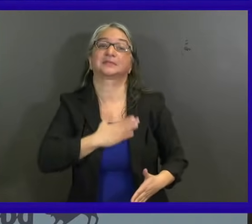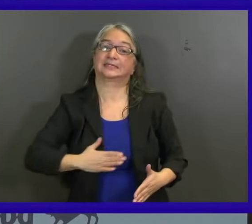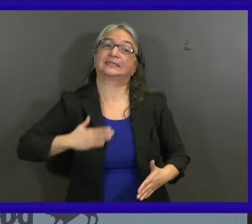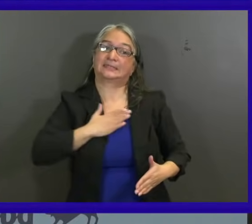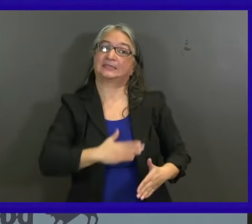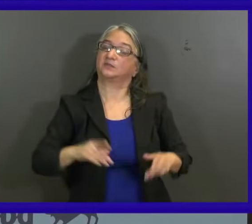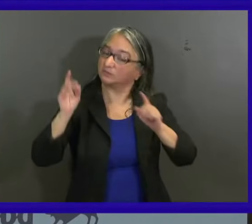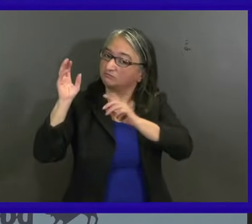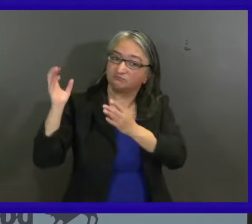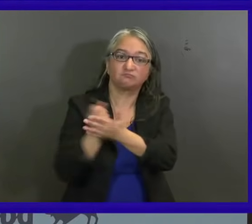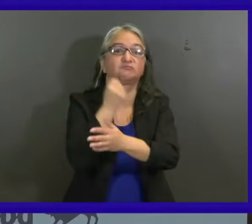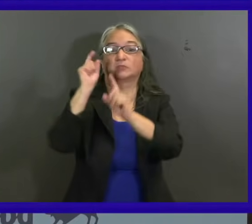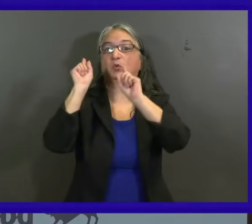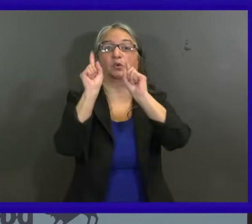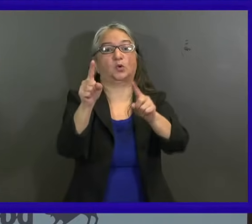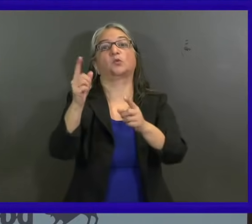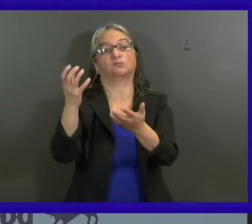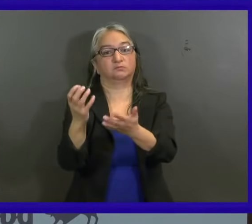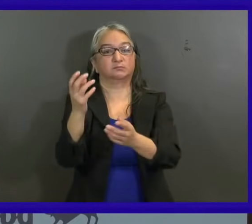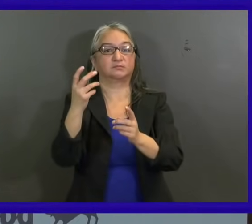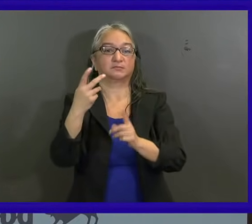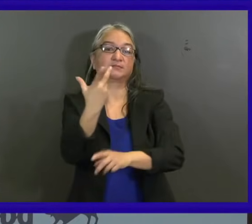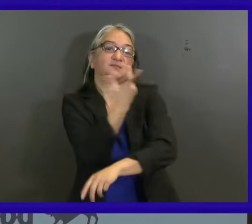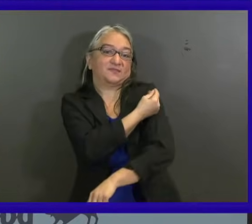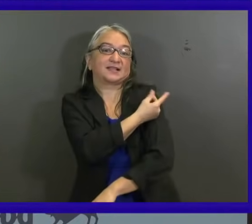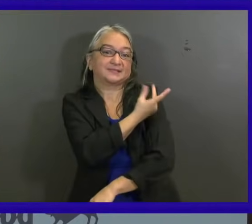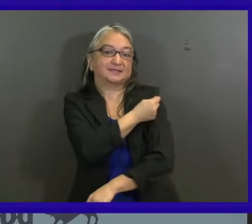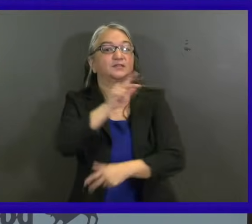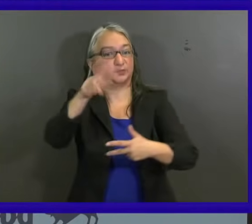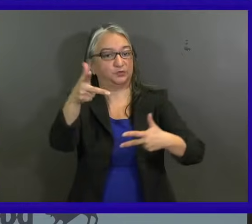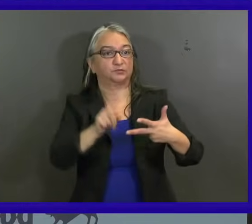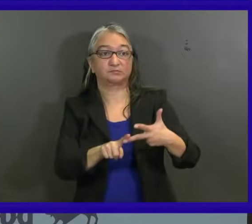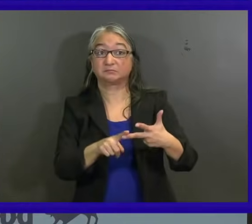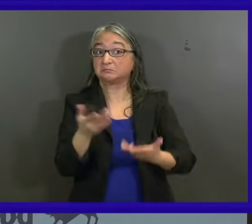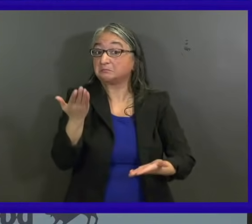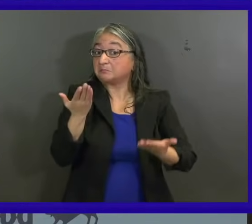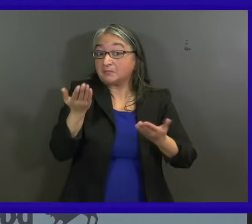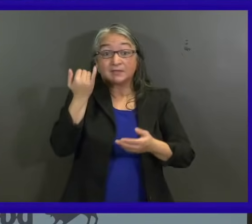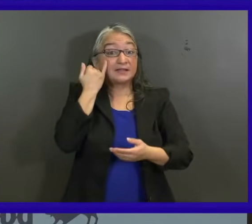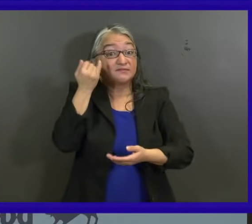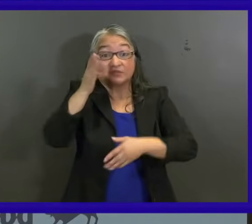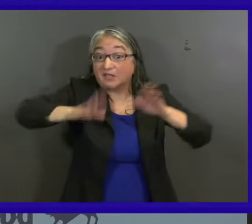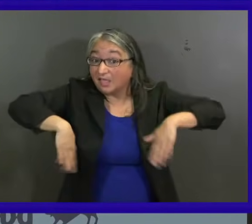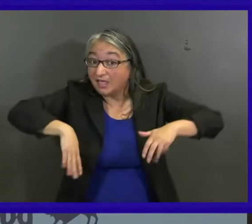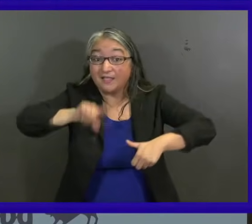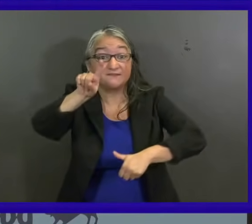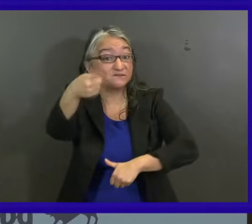people vaccinated if that means your first or second dose we need that and if it means you're